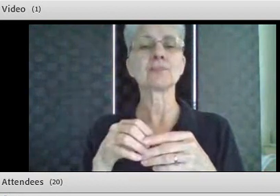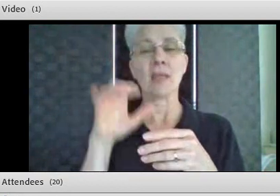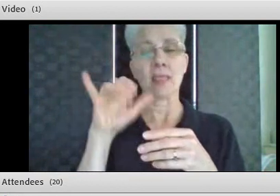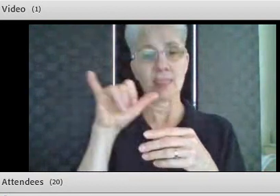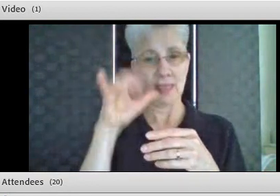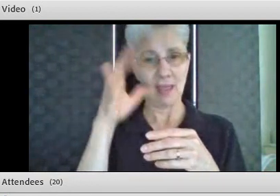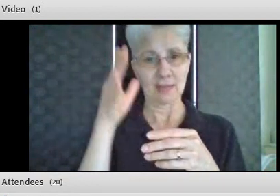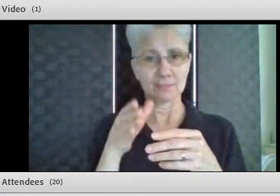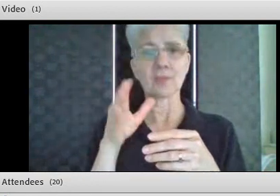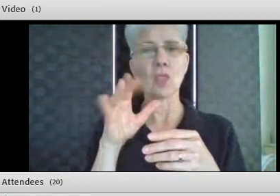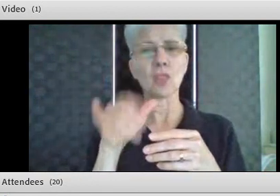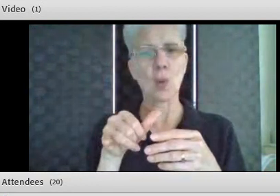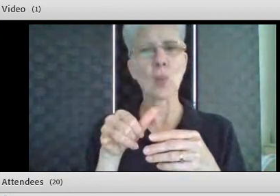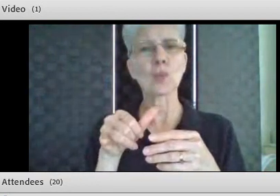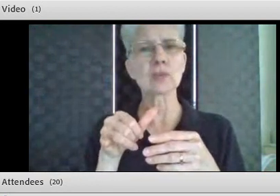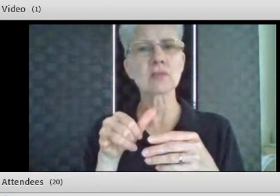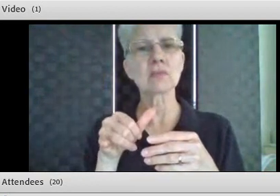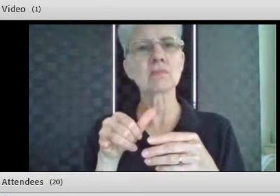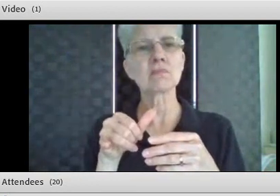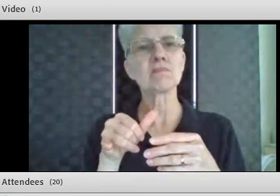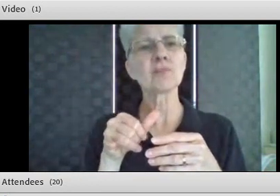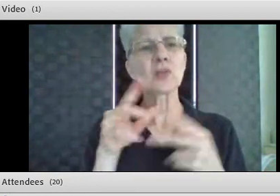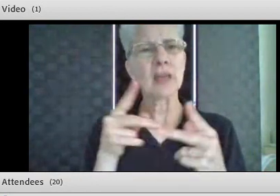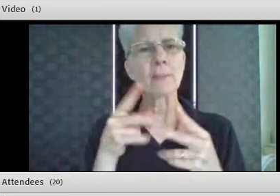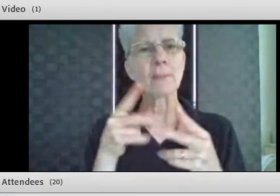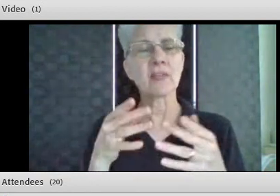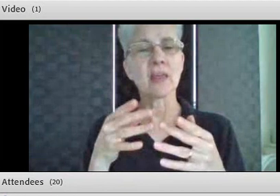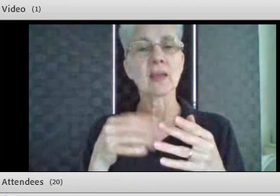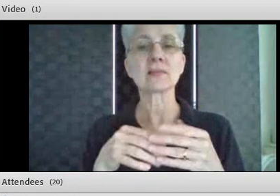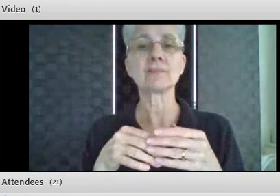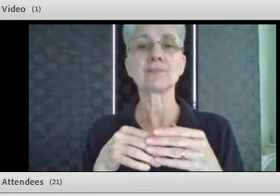you know, language and math and logic, speech,